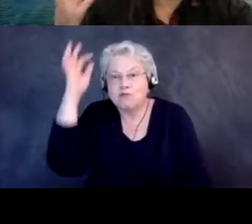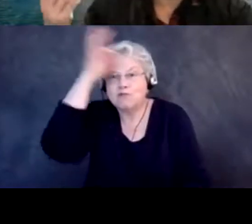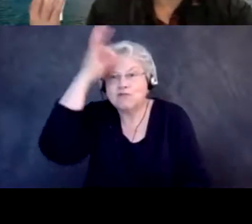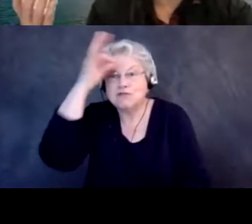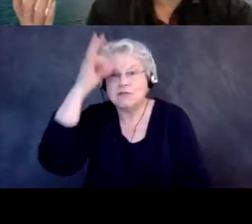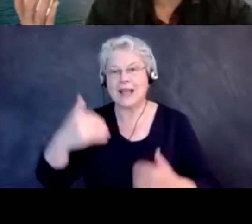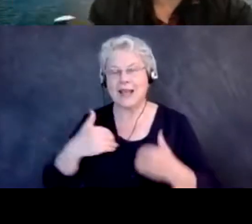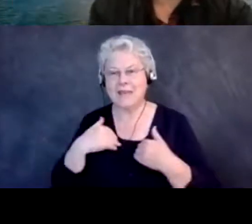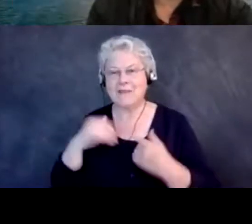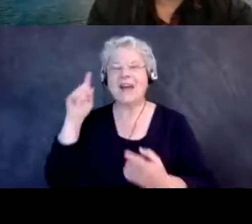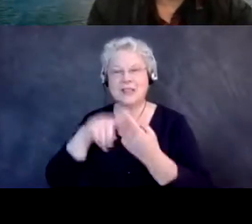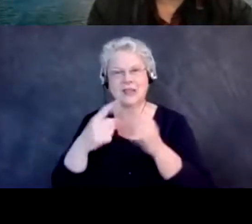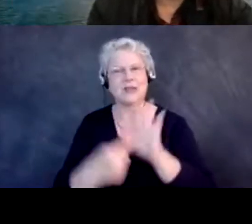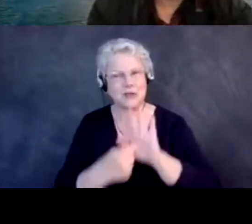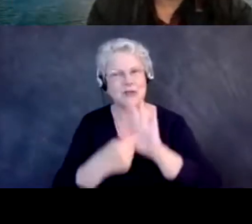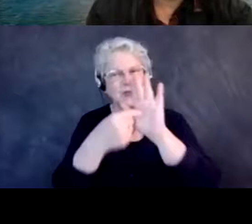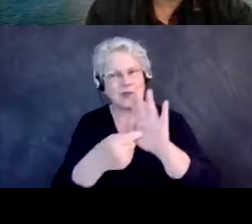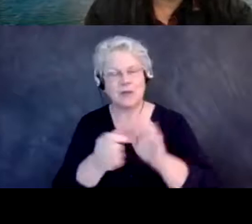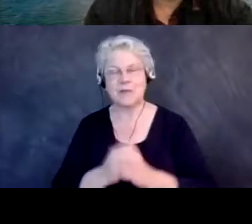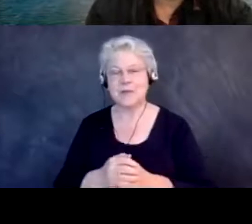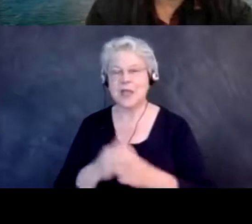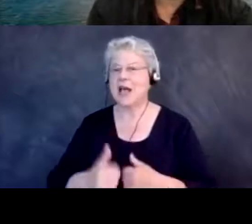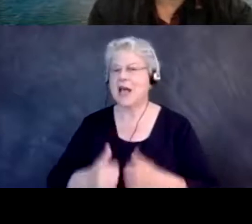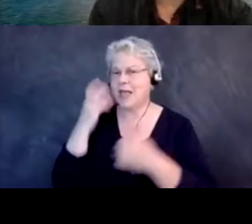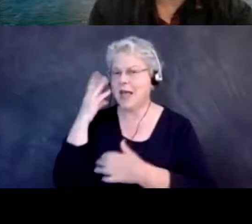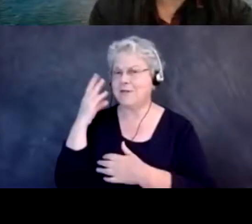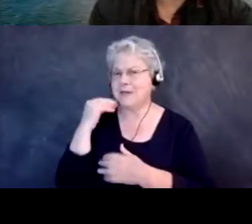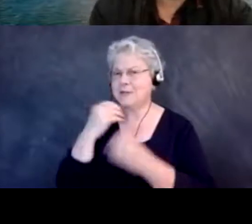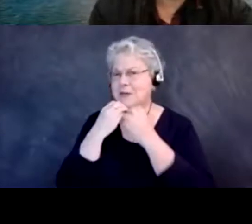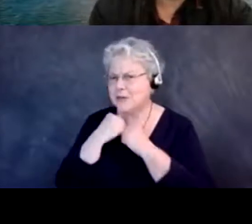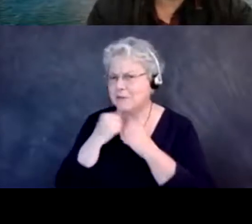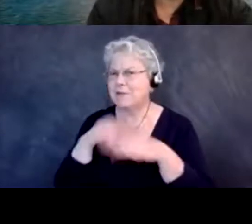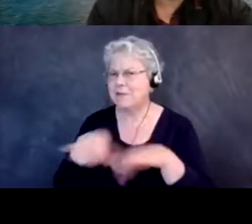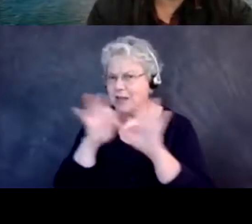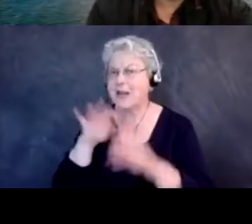it's pointed out to them. Life experience is valid. Yes, some of our elders have a hundred